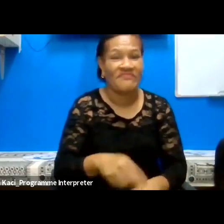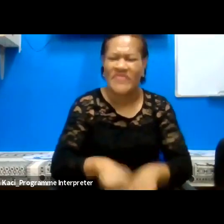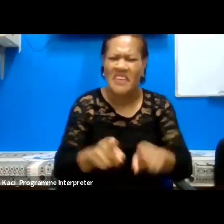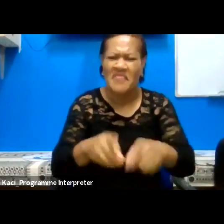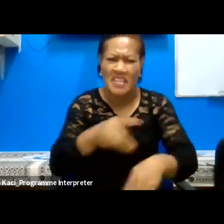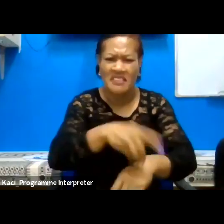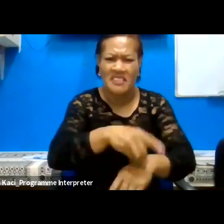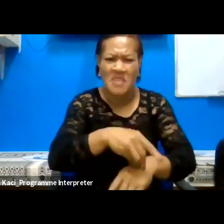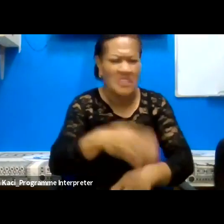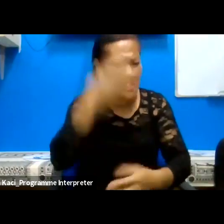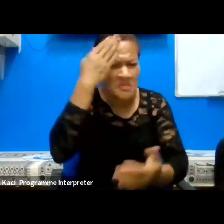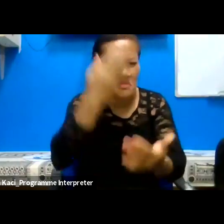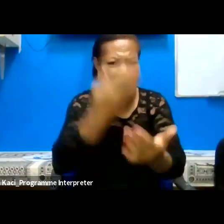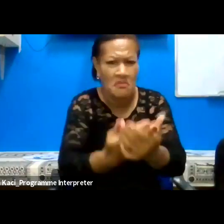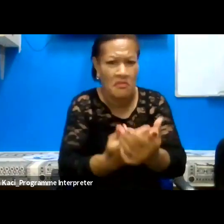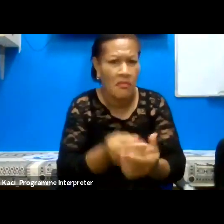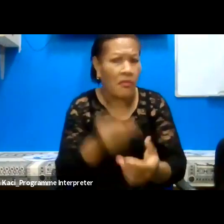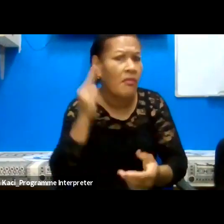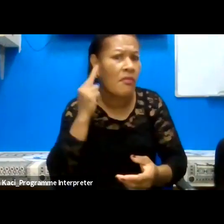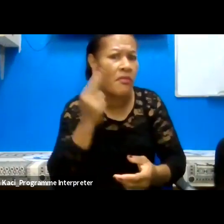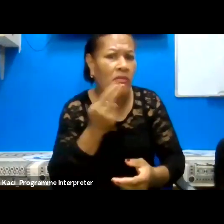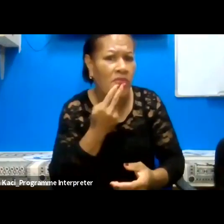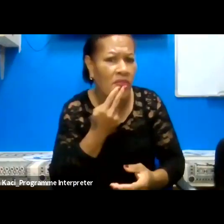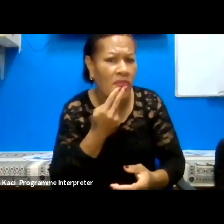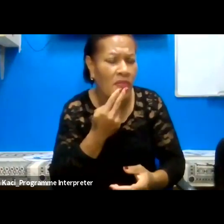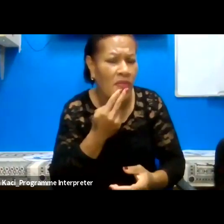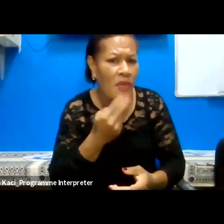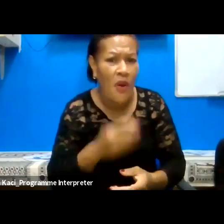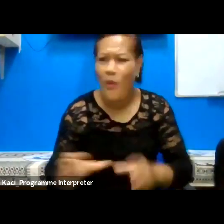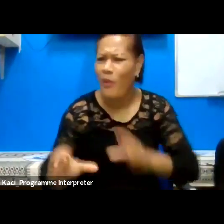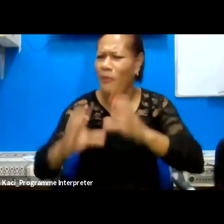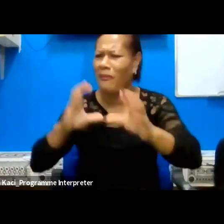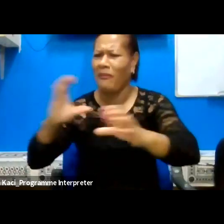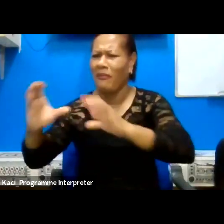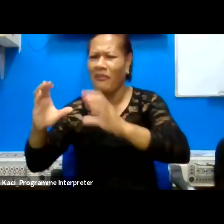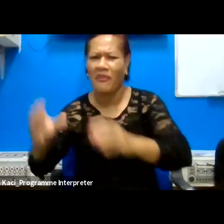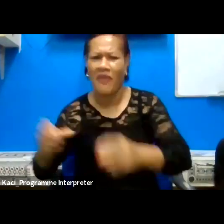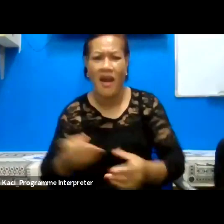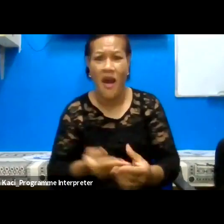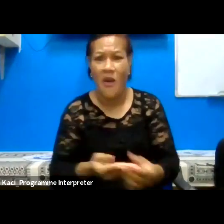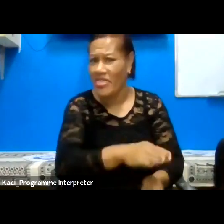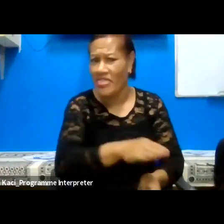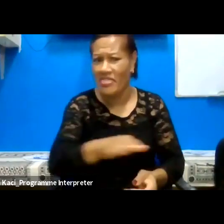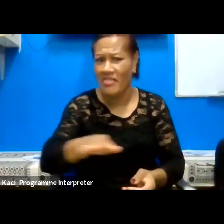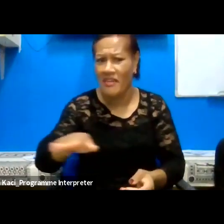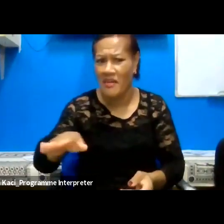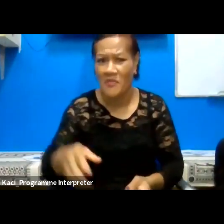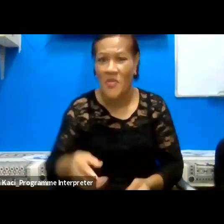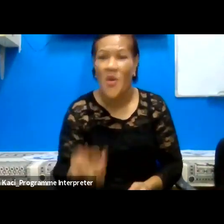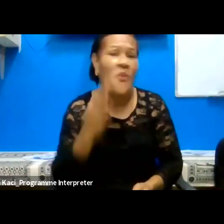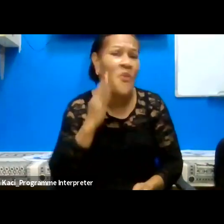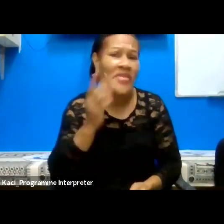the support group networking.